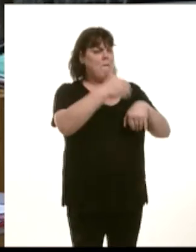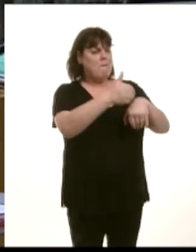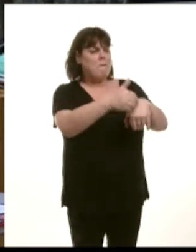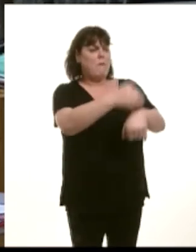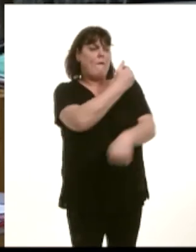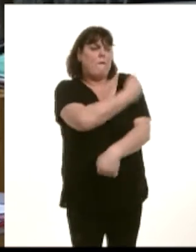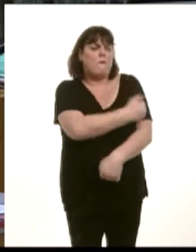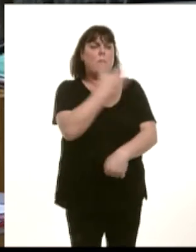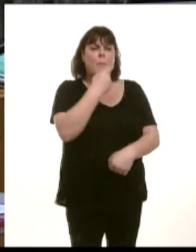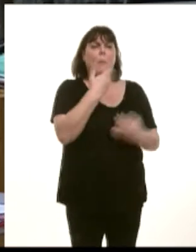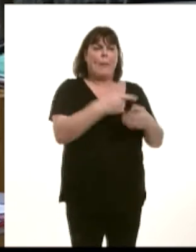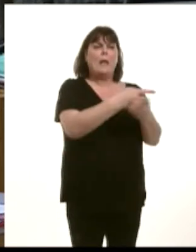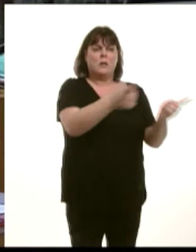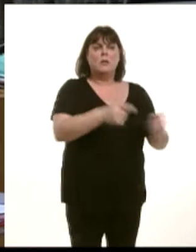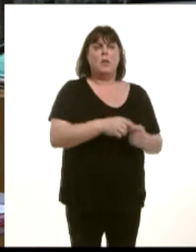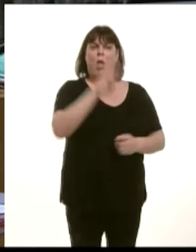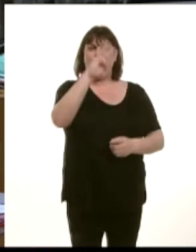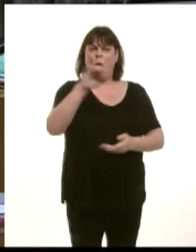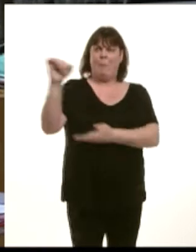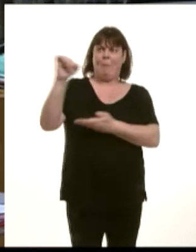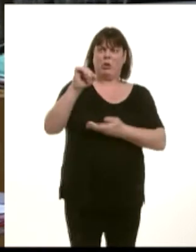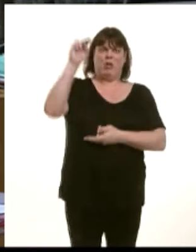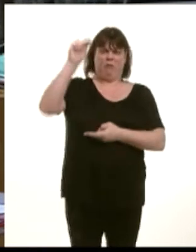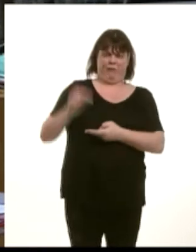We see the effect on the Welsh budget and we as a Government will do all that we can,